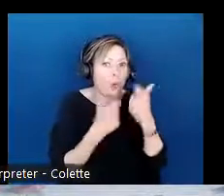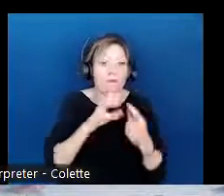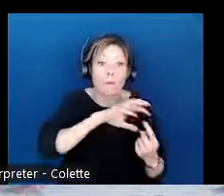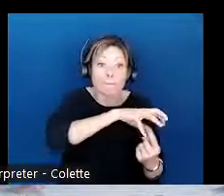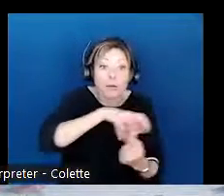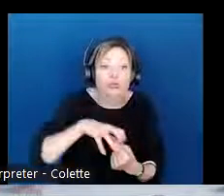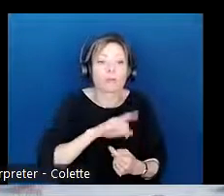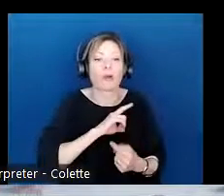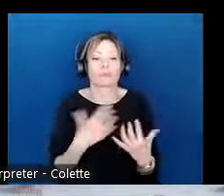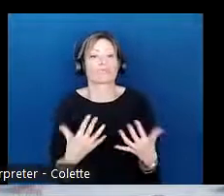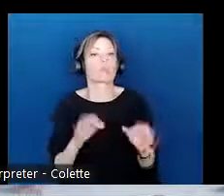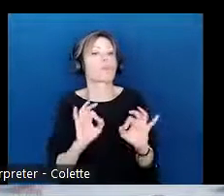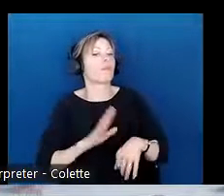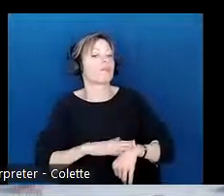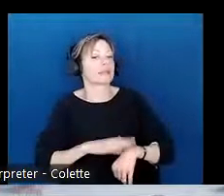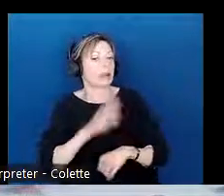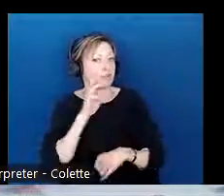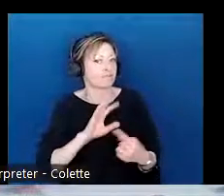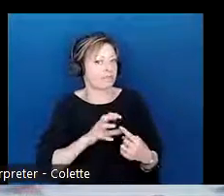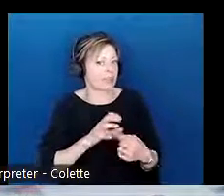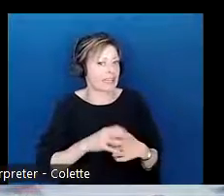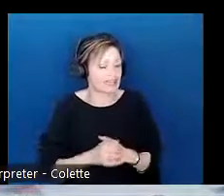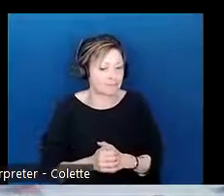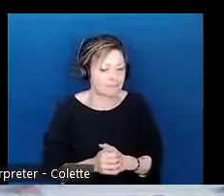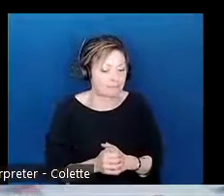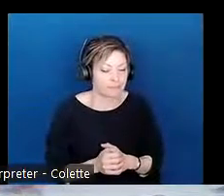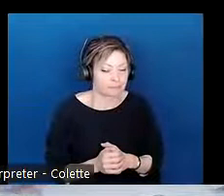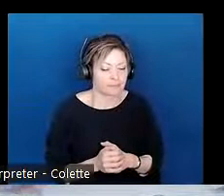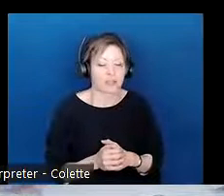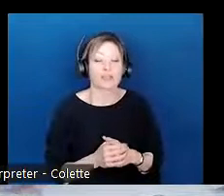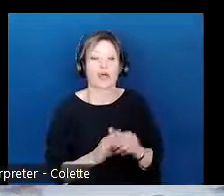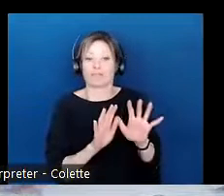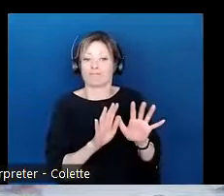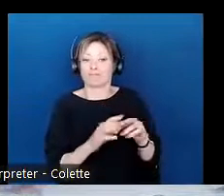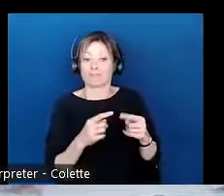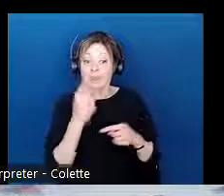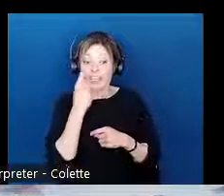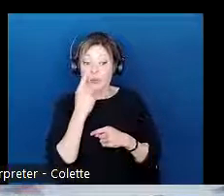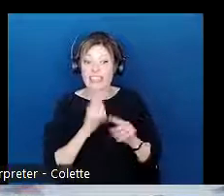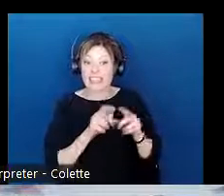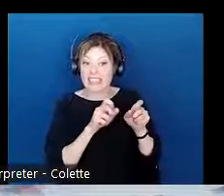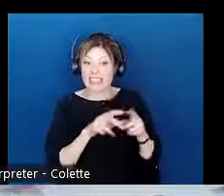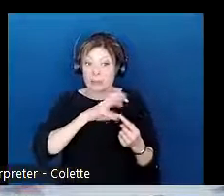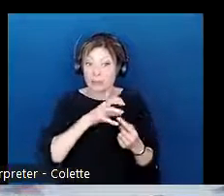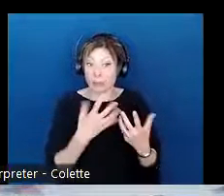perfect time and so I'll just let you enjoy some of the different fungi that we saw along the Heath